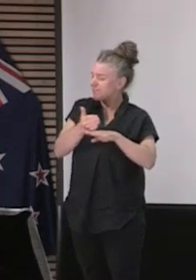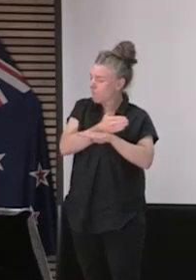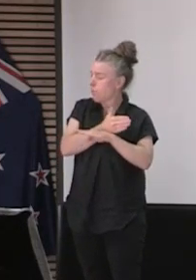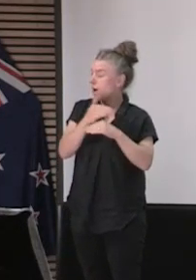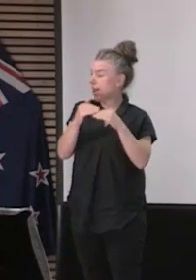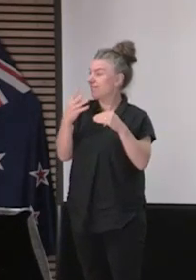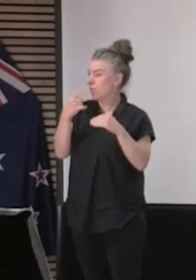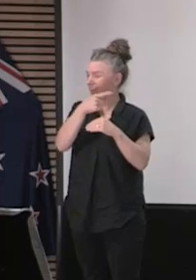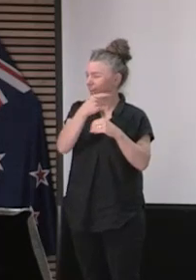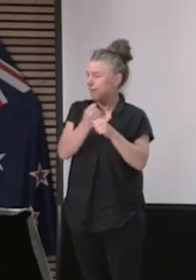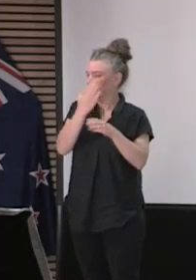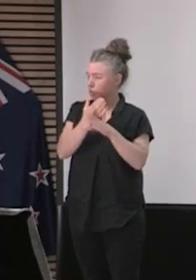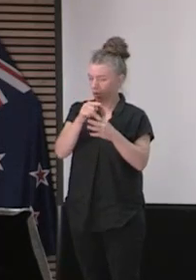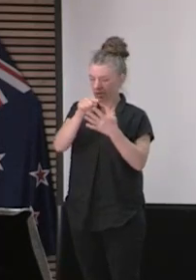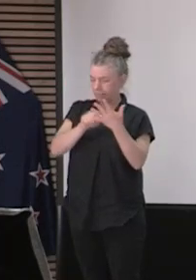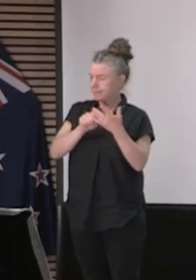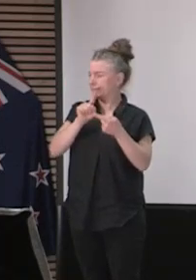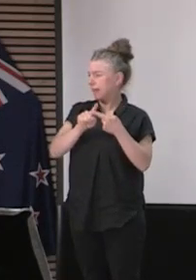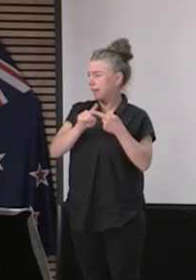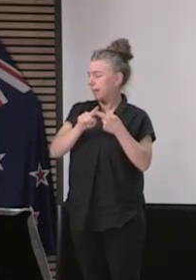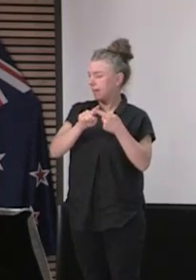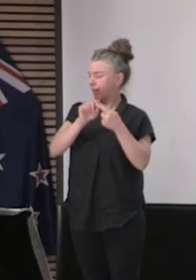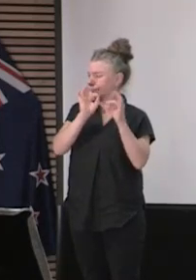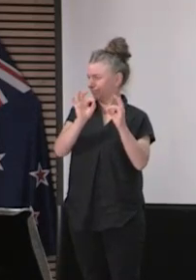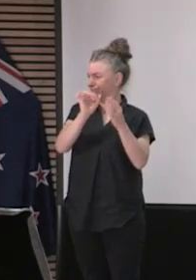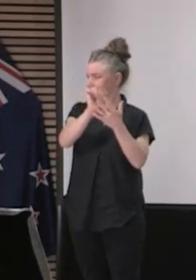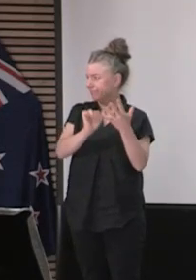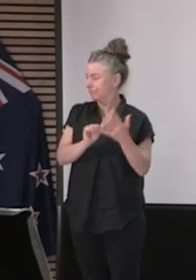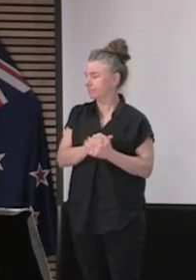And when we'retalking next week about someof the specifics of level 3, we'll be including educationin that.